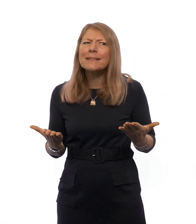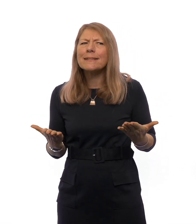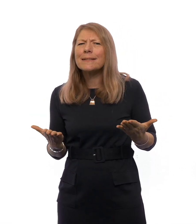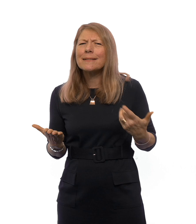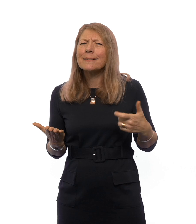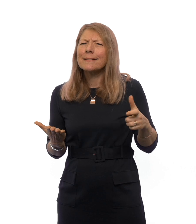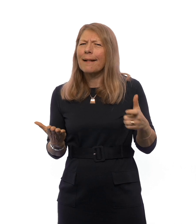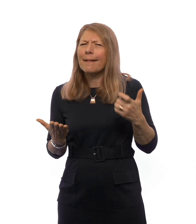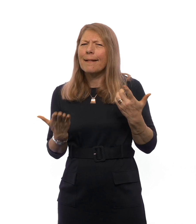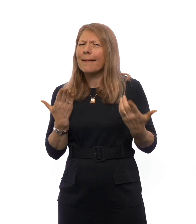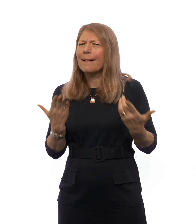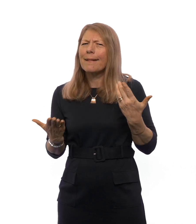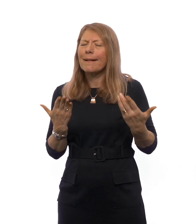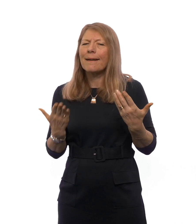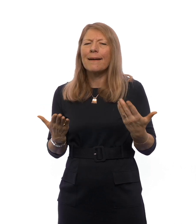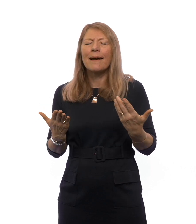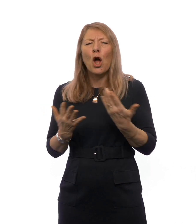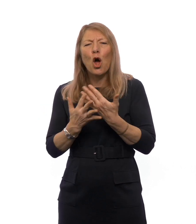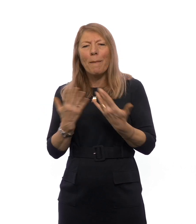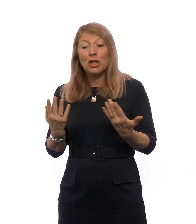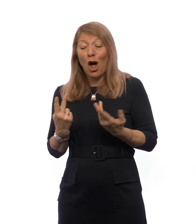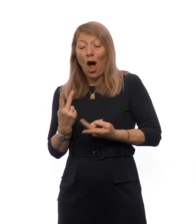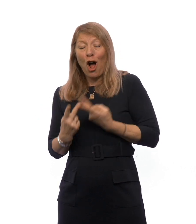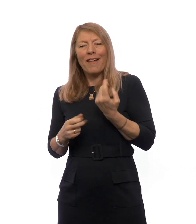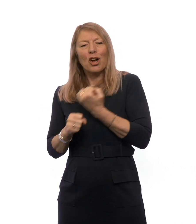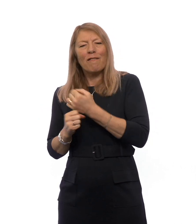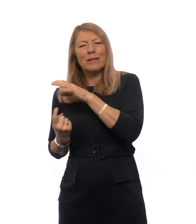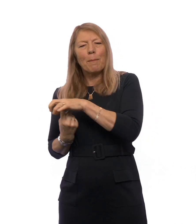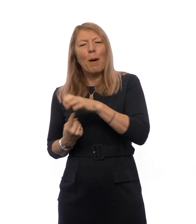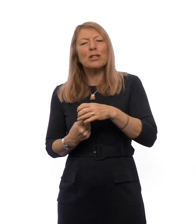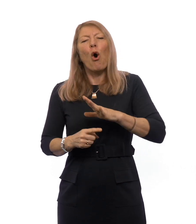public bodies are currently facilitating access to information and services from the deaf community.